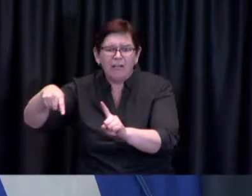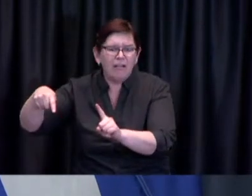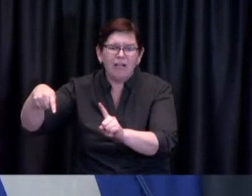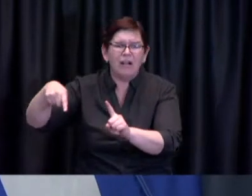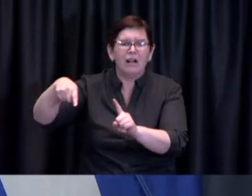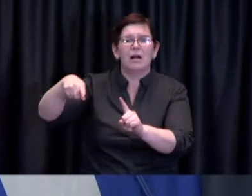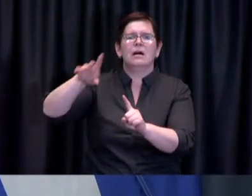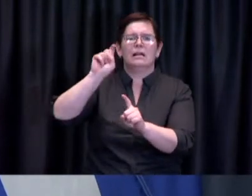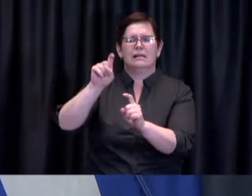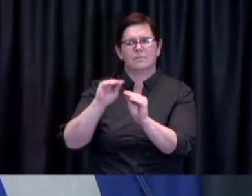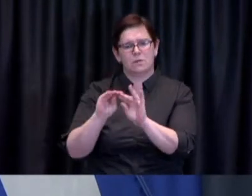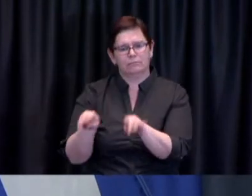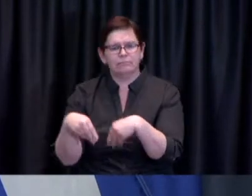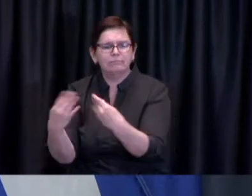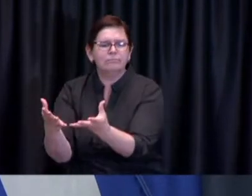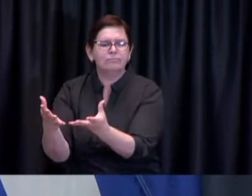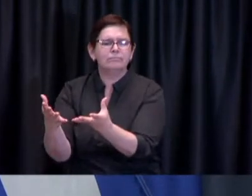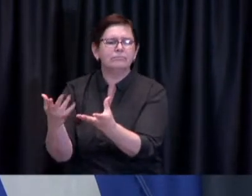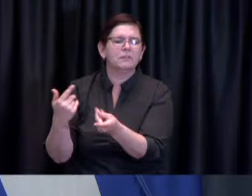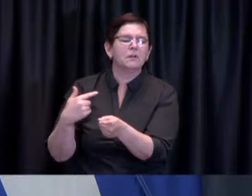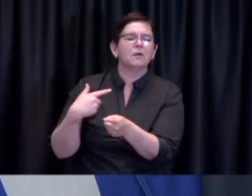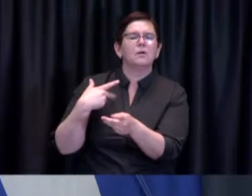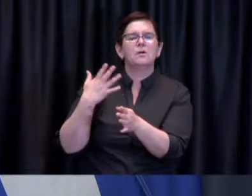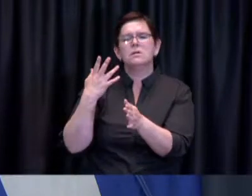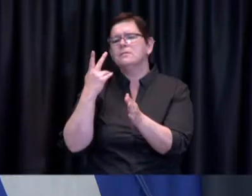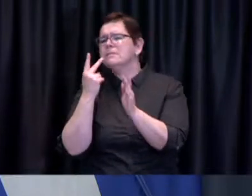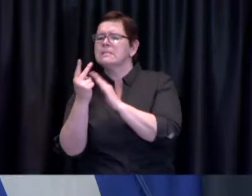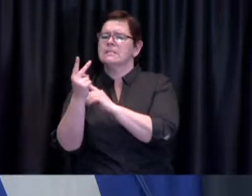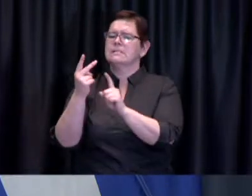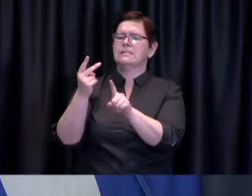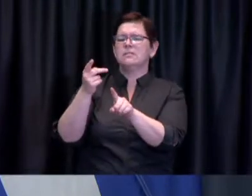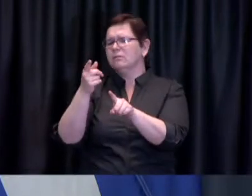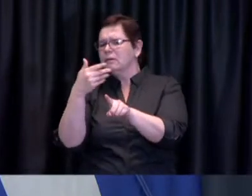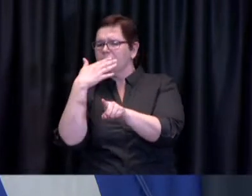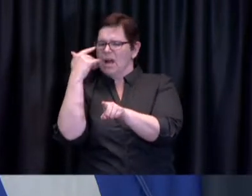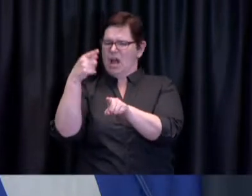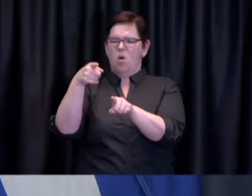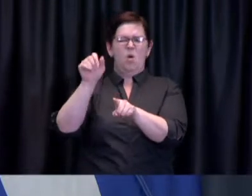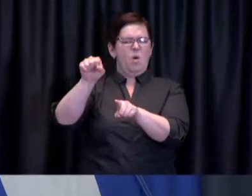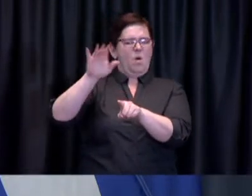efforts will have a benefit in terms of offering better protection to the people of Toronto